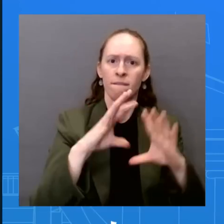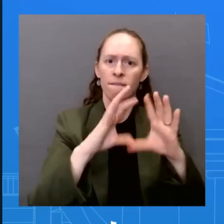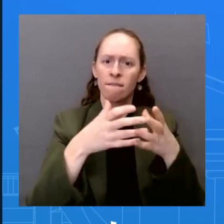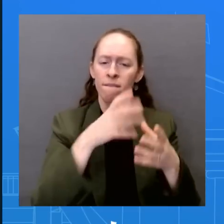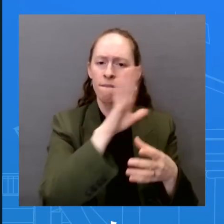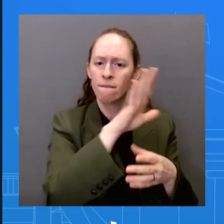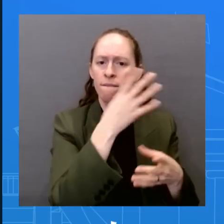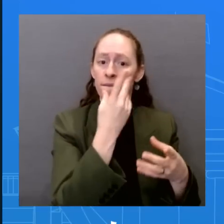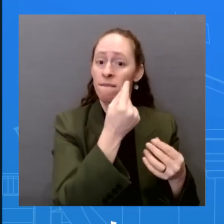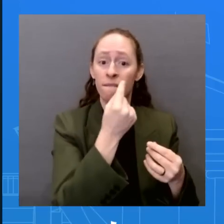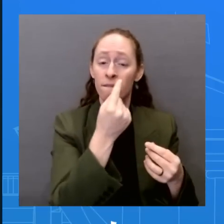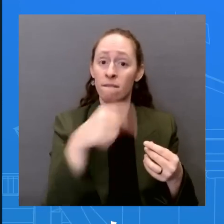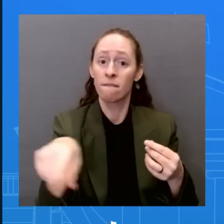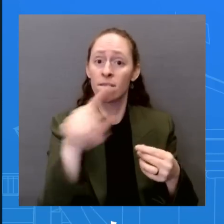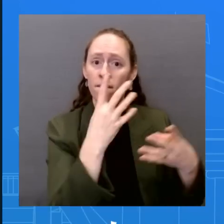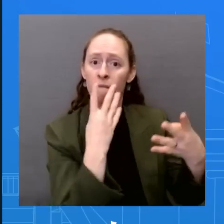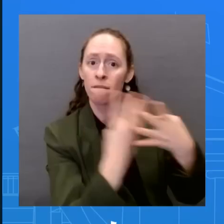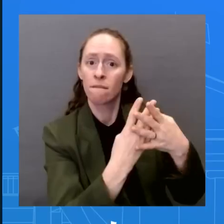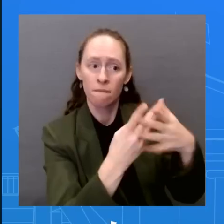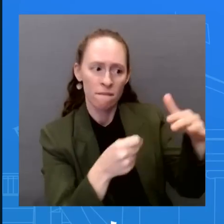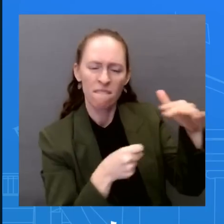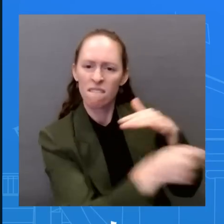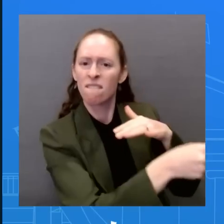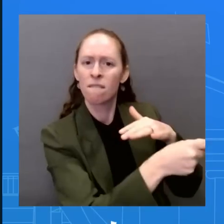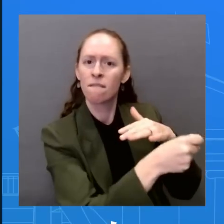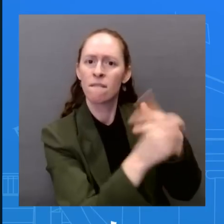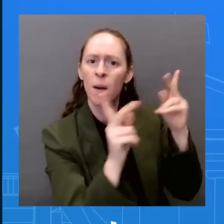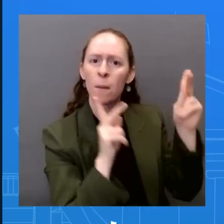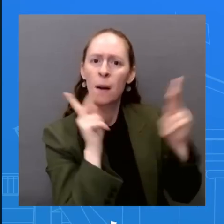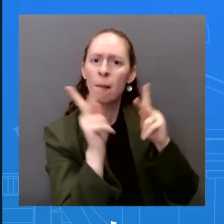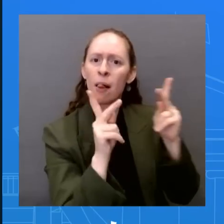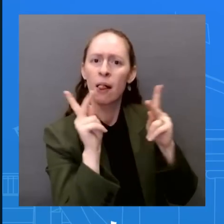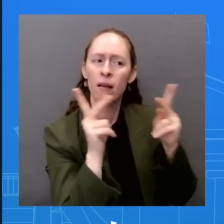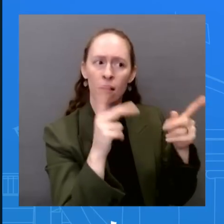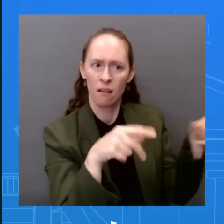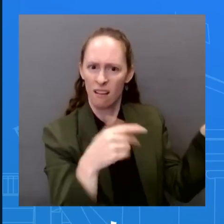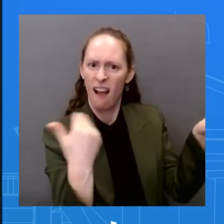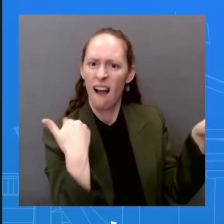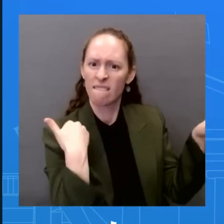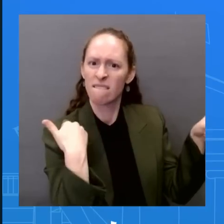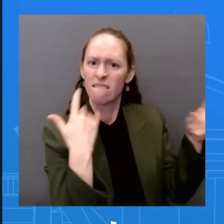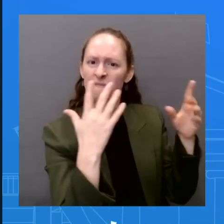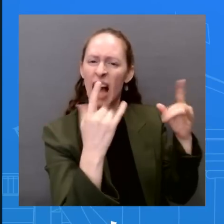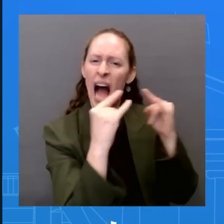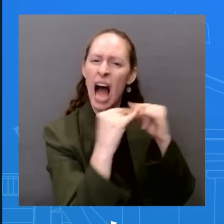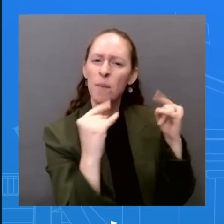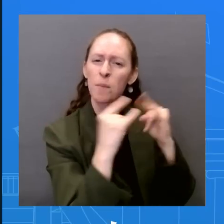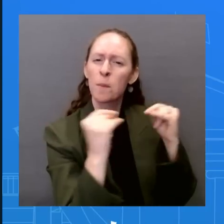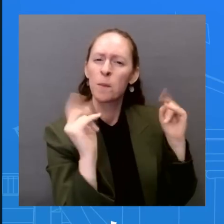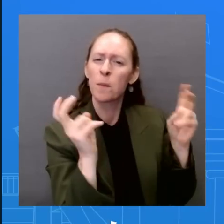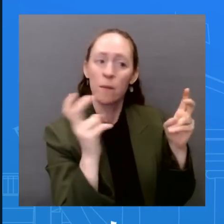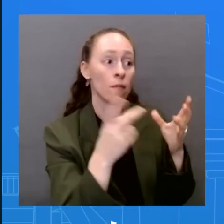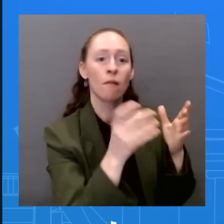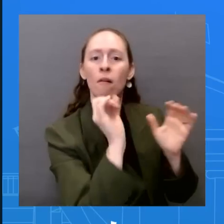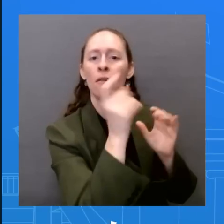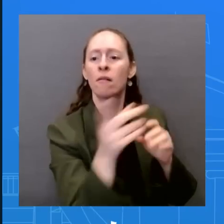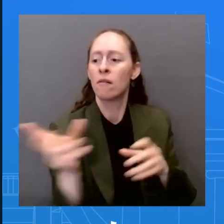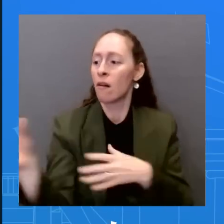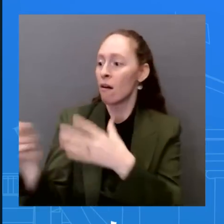who Moscow decides could be insufficiently compliant or compatible to its control over Ukraine.